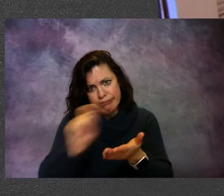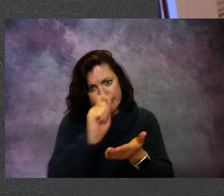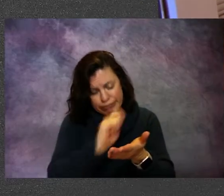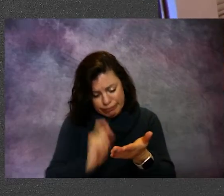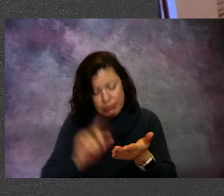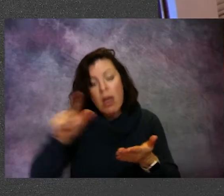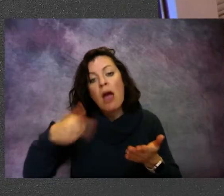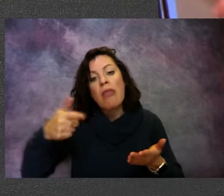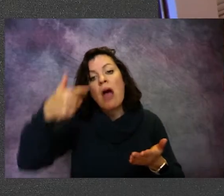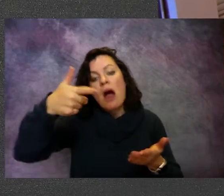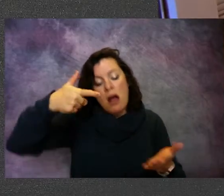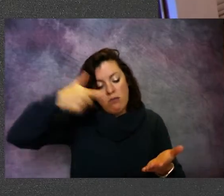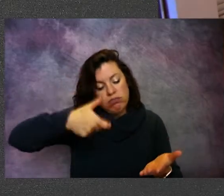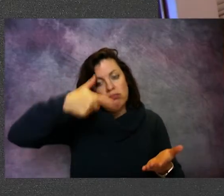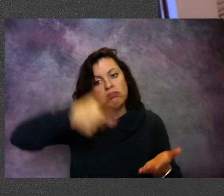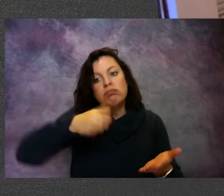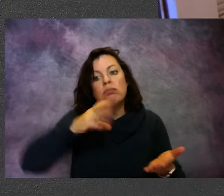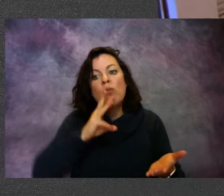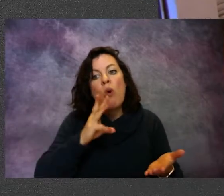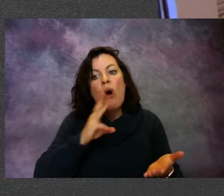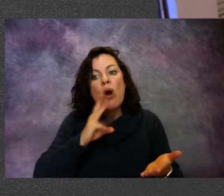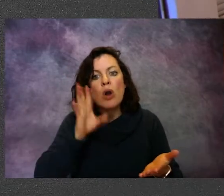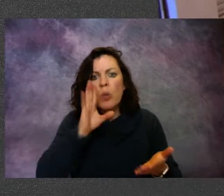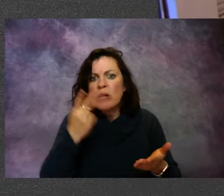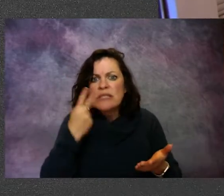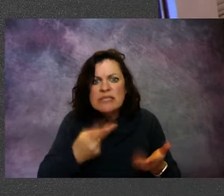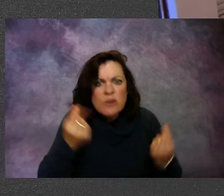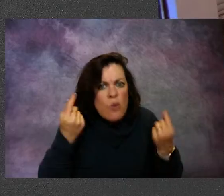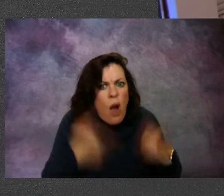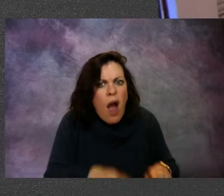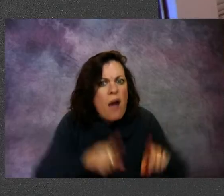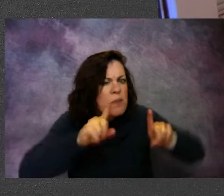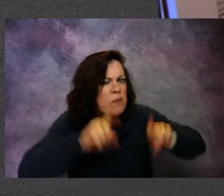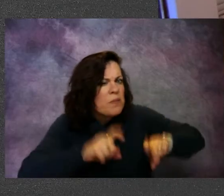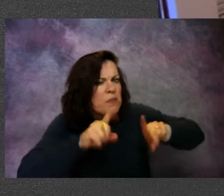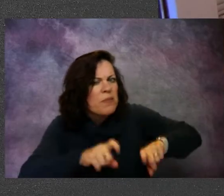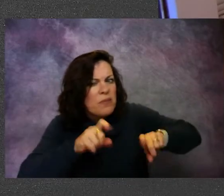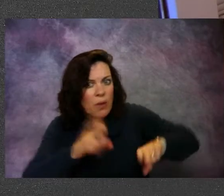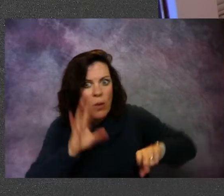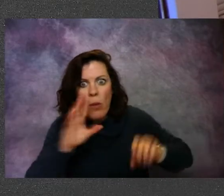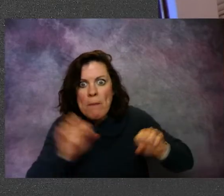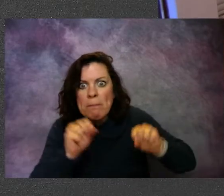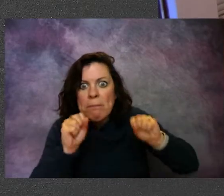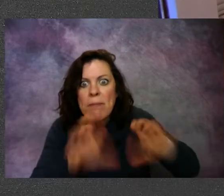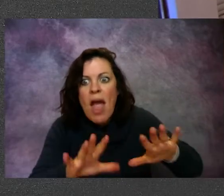and we're going to see what magically happens to the coffee filter.